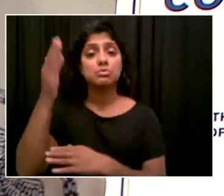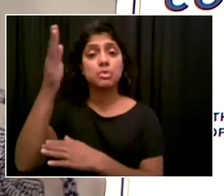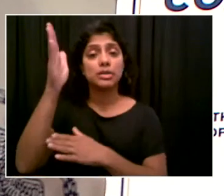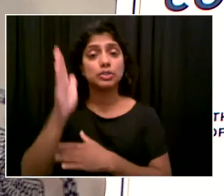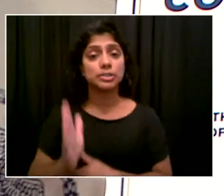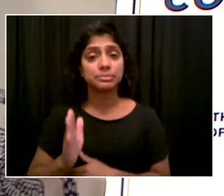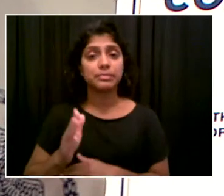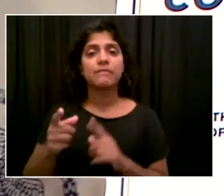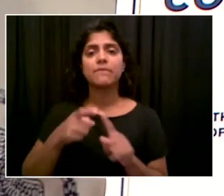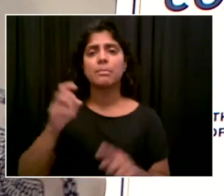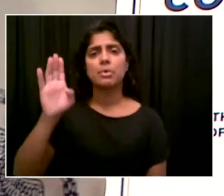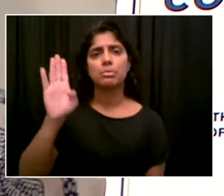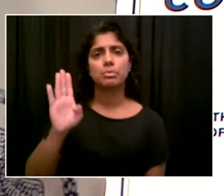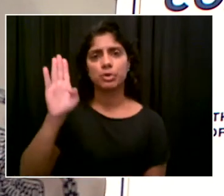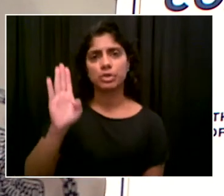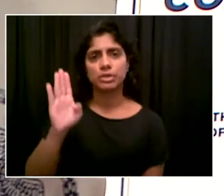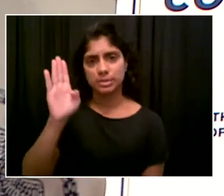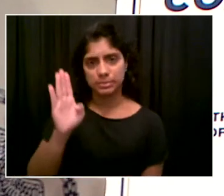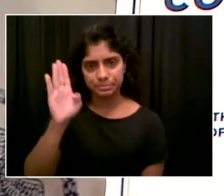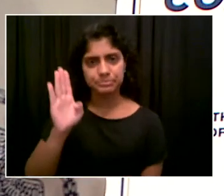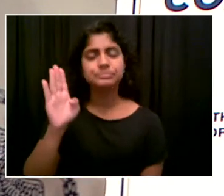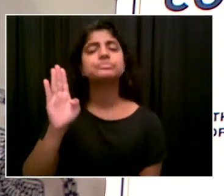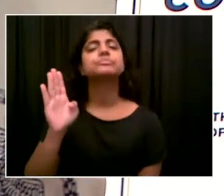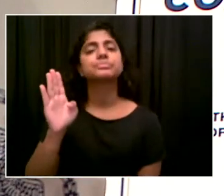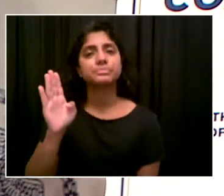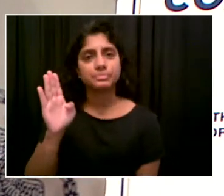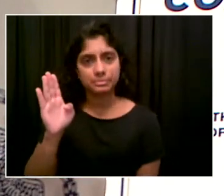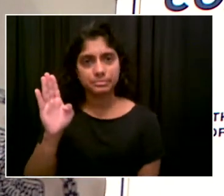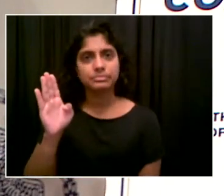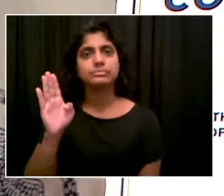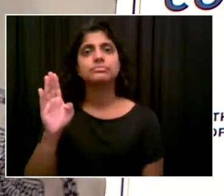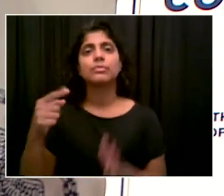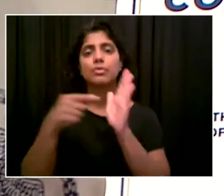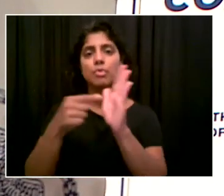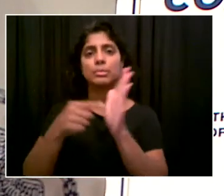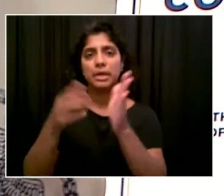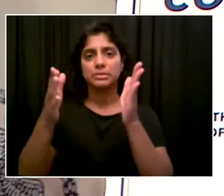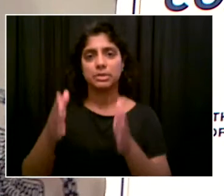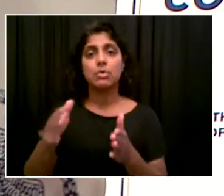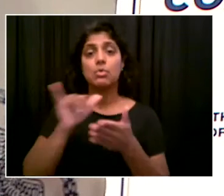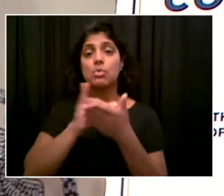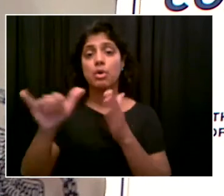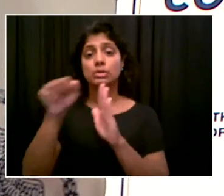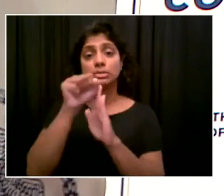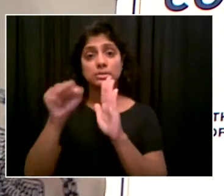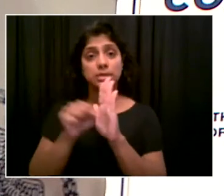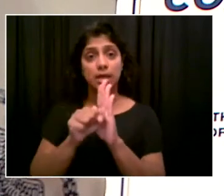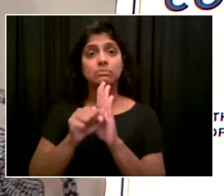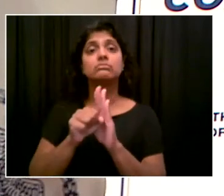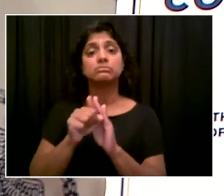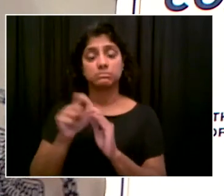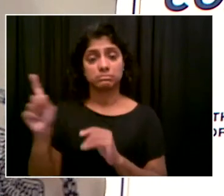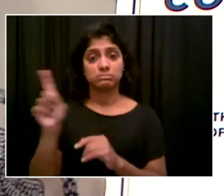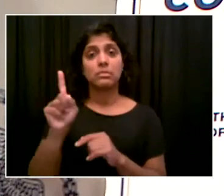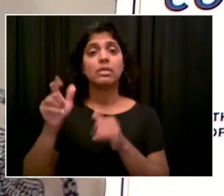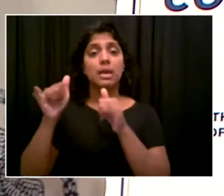STRAIGHT STATE LEVEL, PROUD BROOKLYNITE AND HE IS BEEN